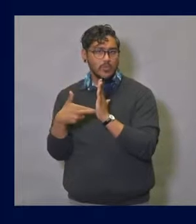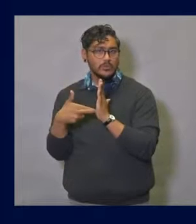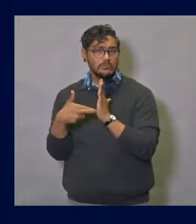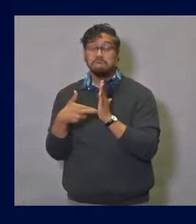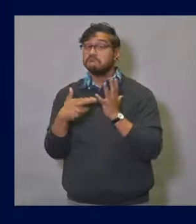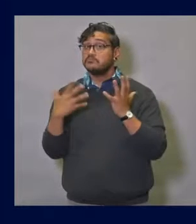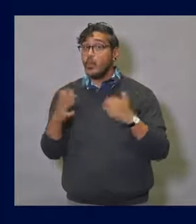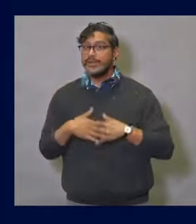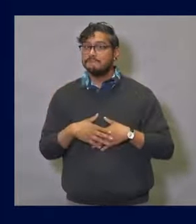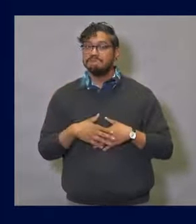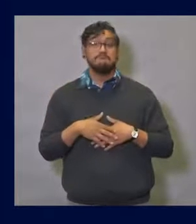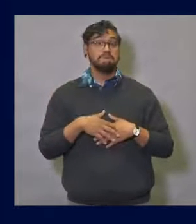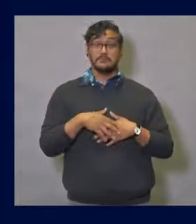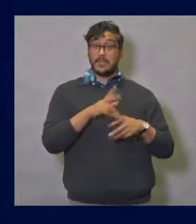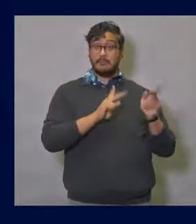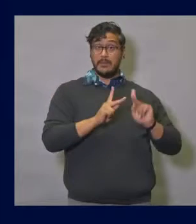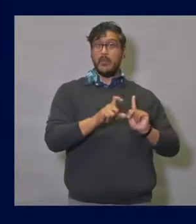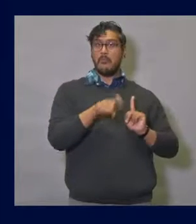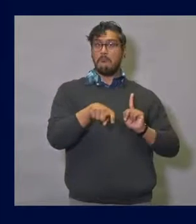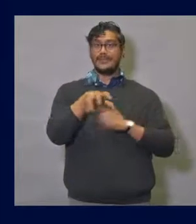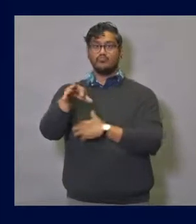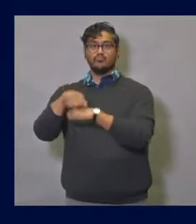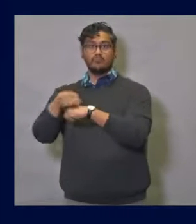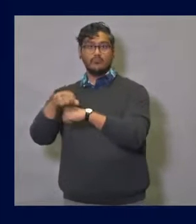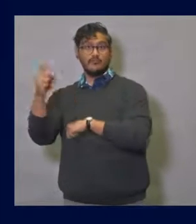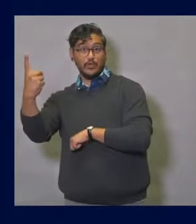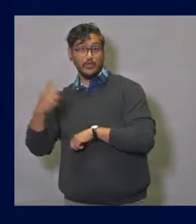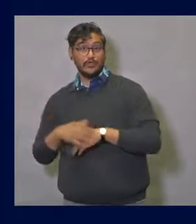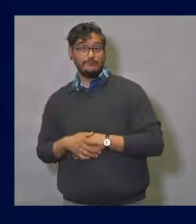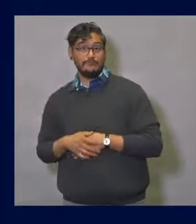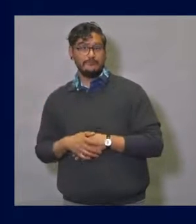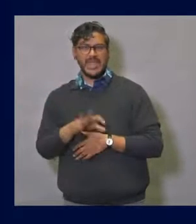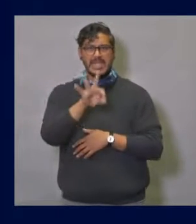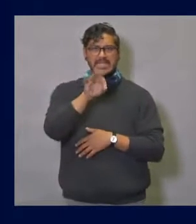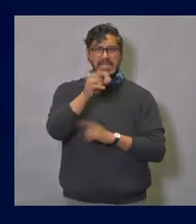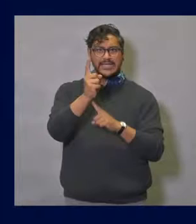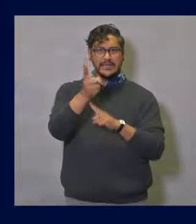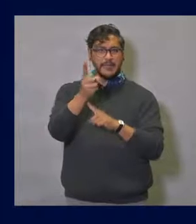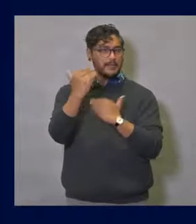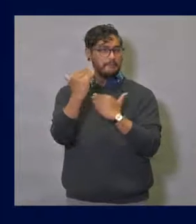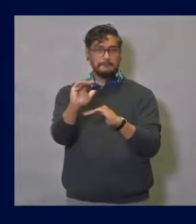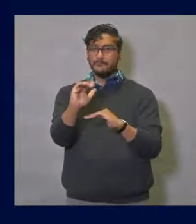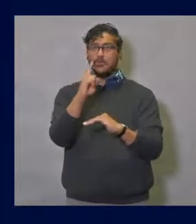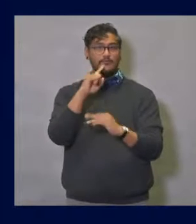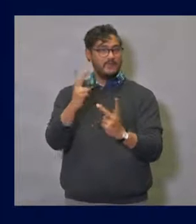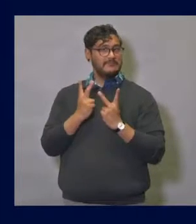THESE INCLUDE ALL GUESTS MUST